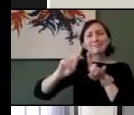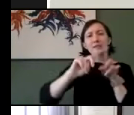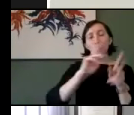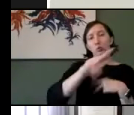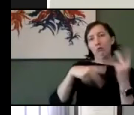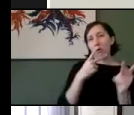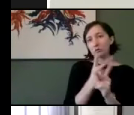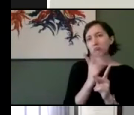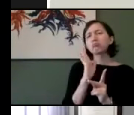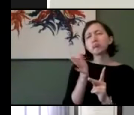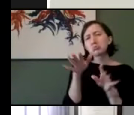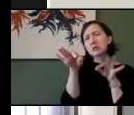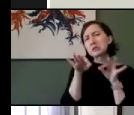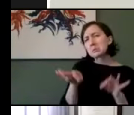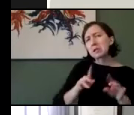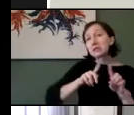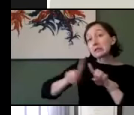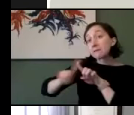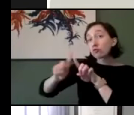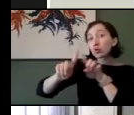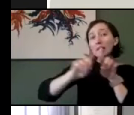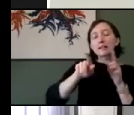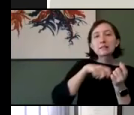and some of the details with each of these masks.